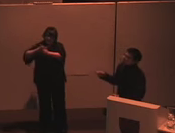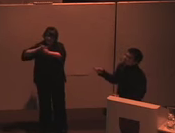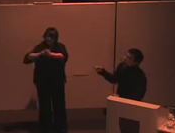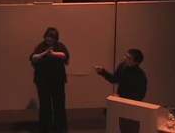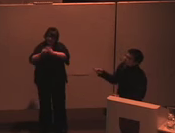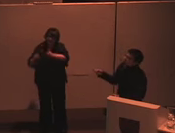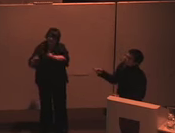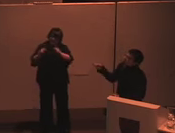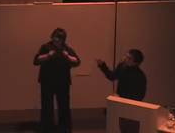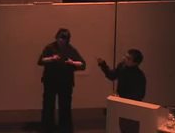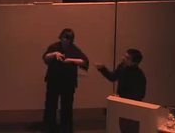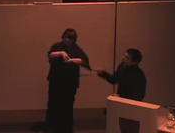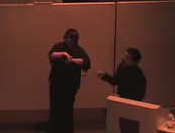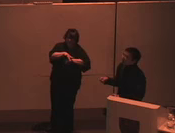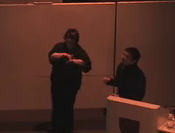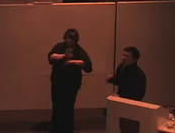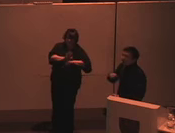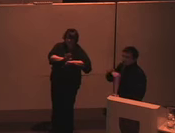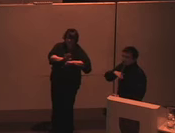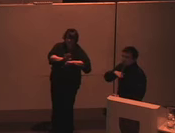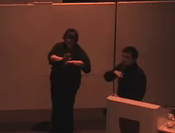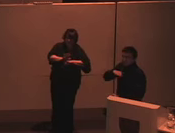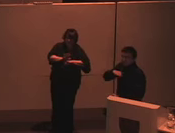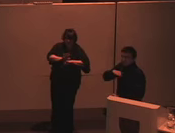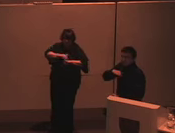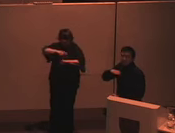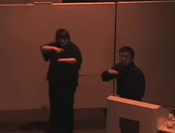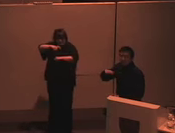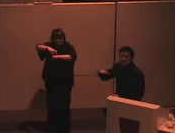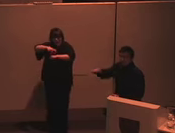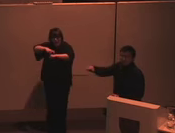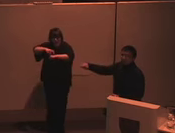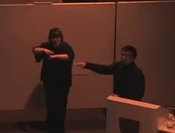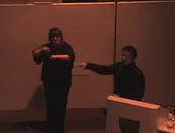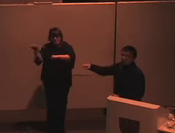So in here, the time is like universal,